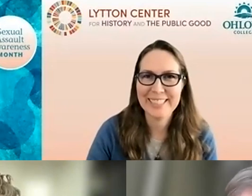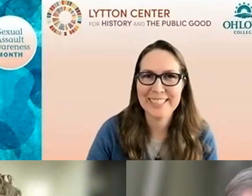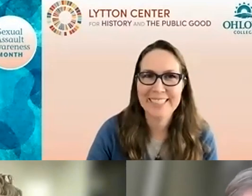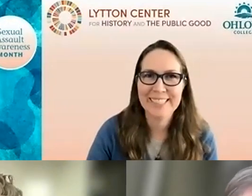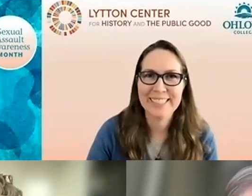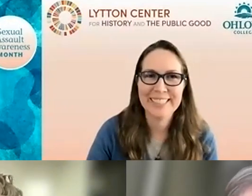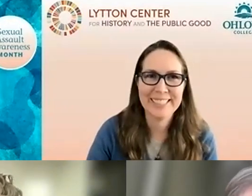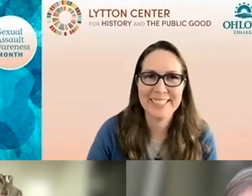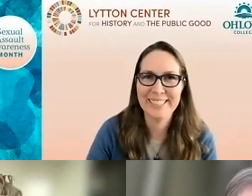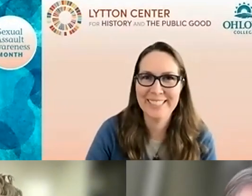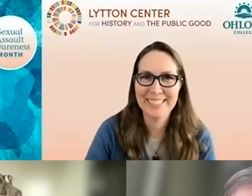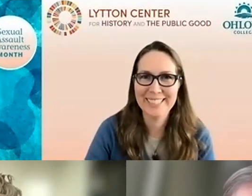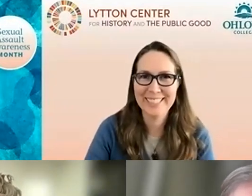Fantastic. Thank you.